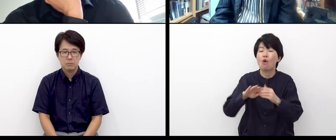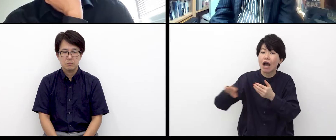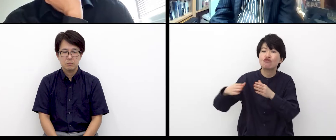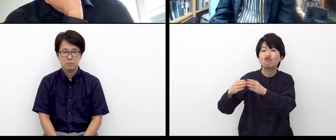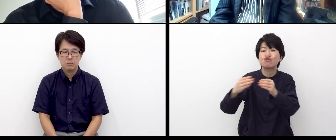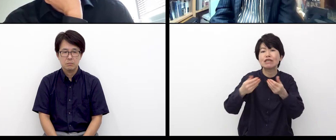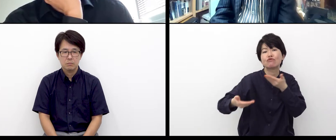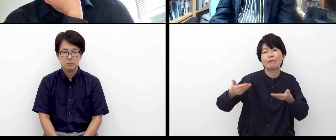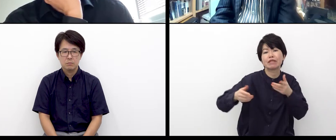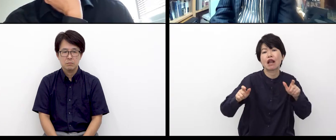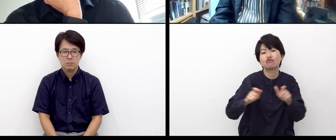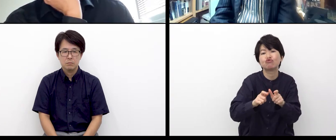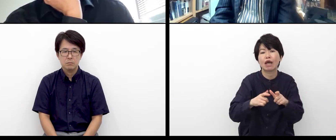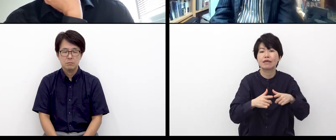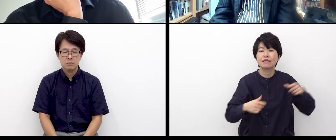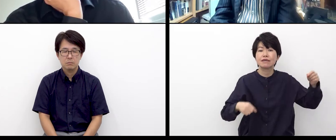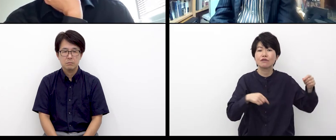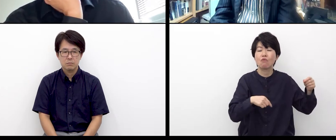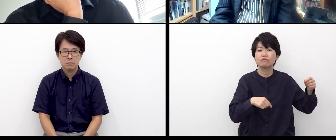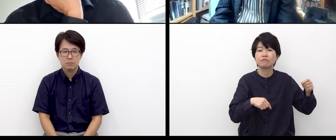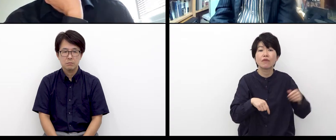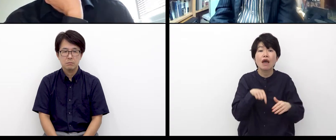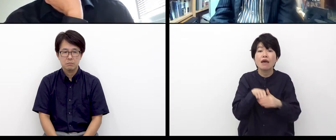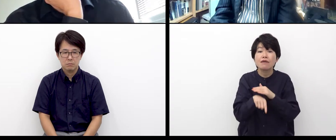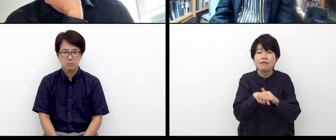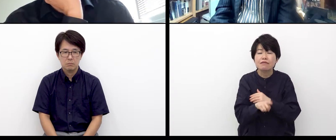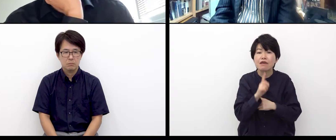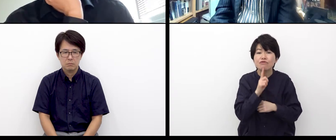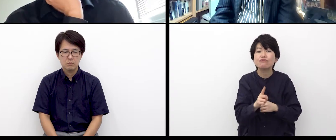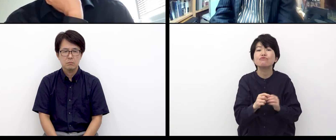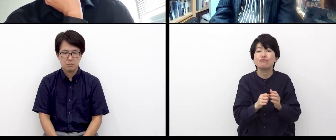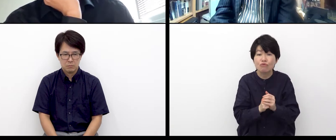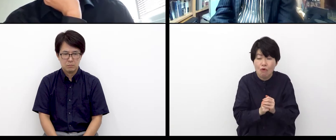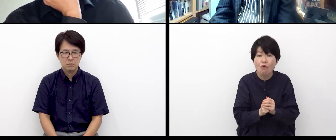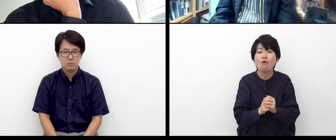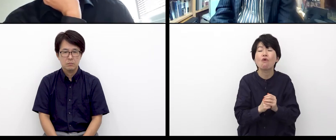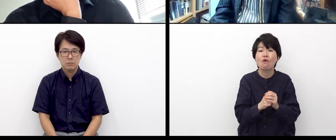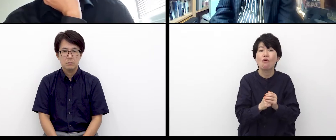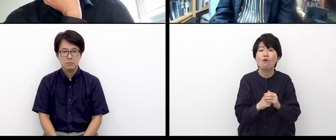Why so small? Briefly, homeless people are generally under social exclusion,